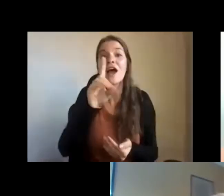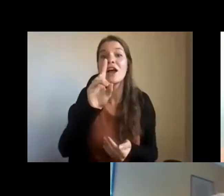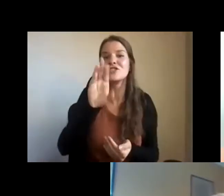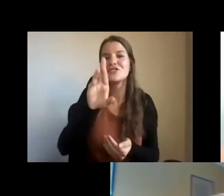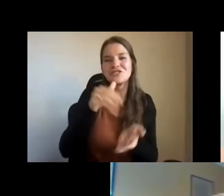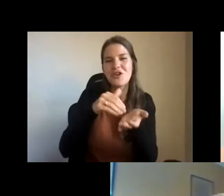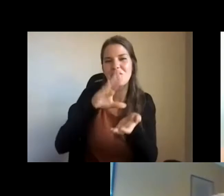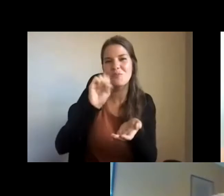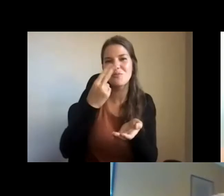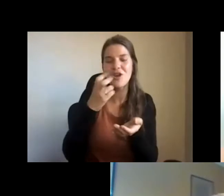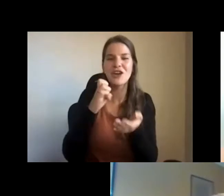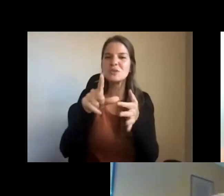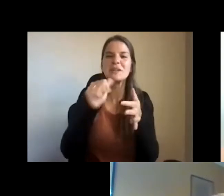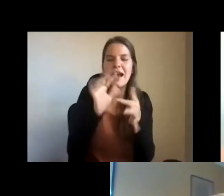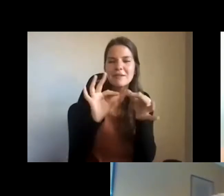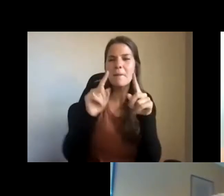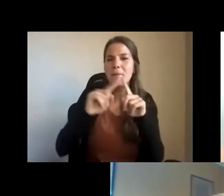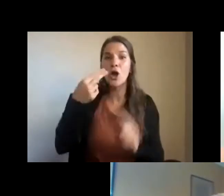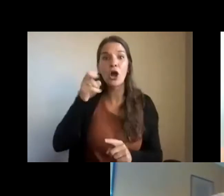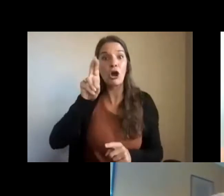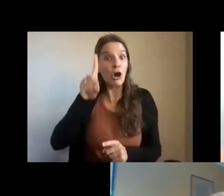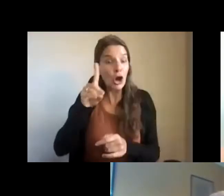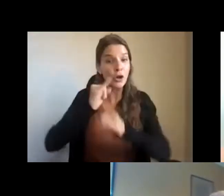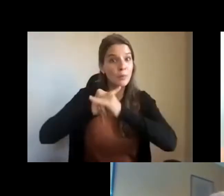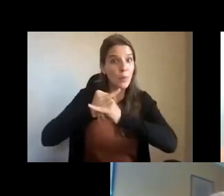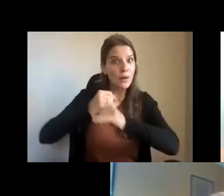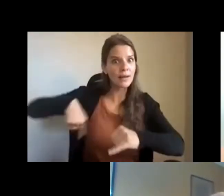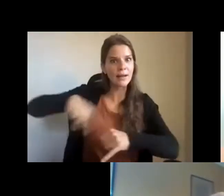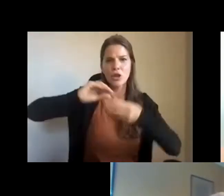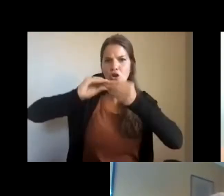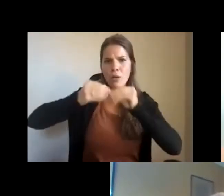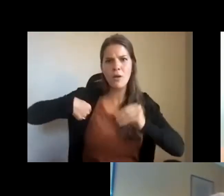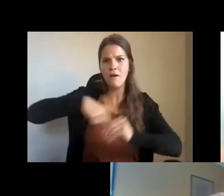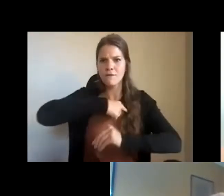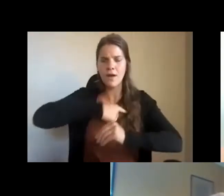herd immunity, or whatever that might be, or what are we talking about in terms of how much of our